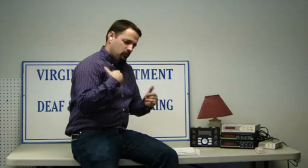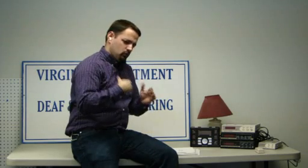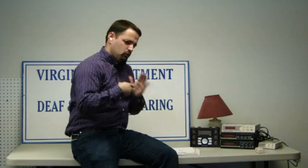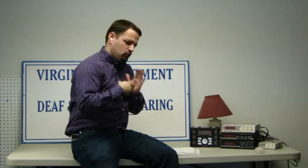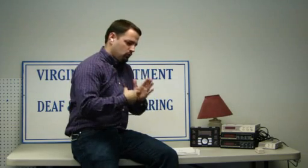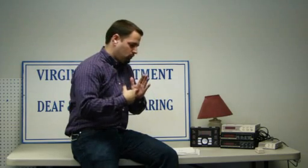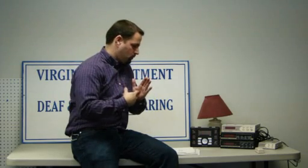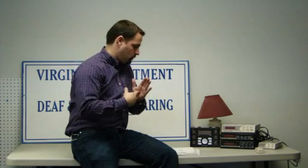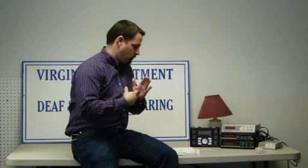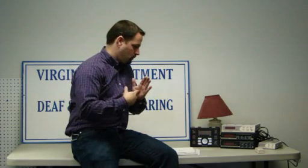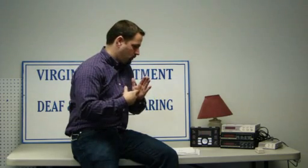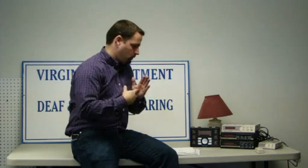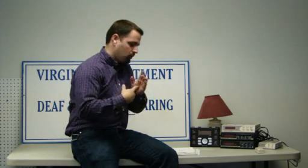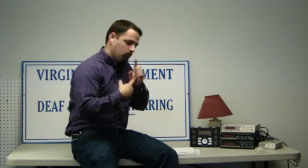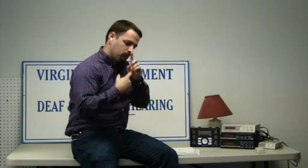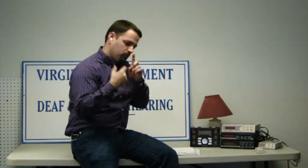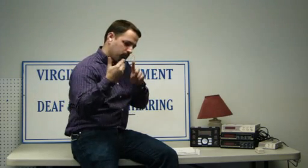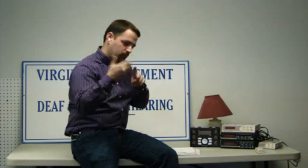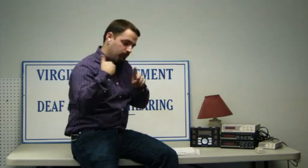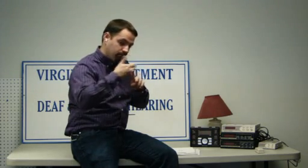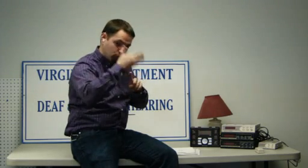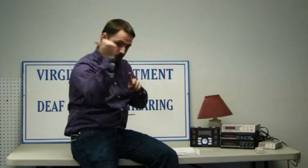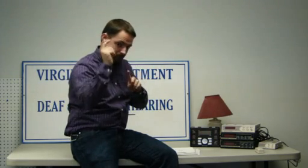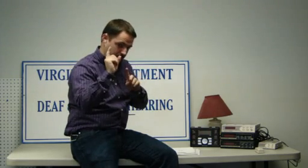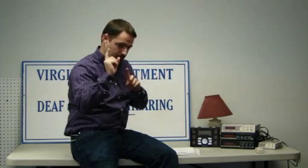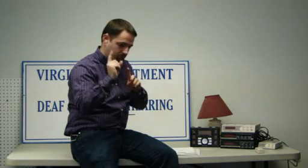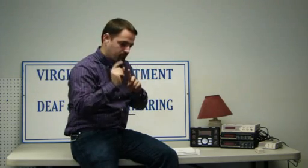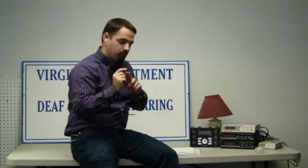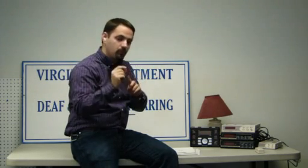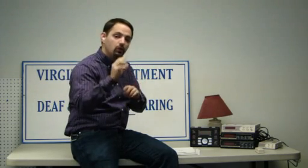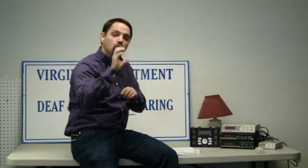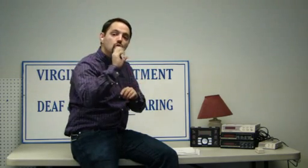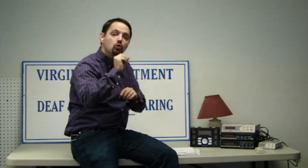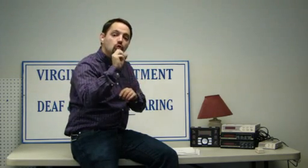Now I'm going to show you... Before I forget